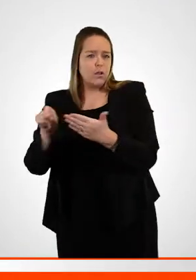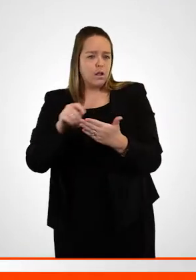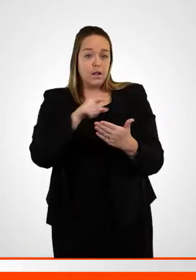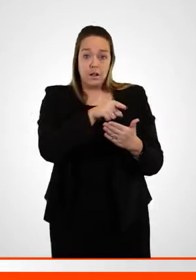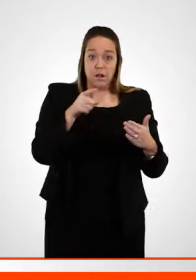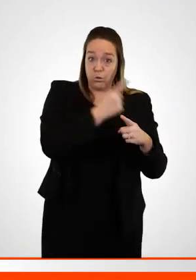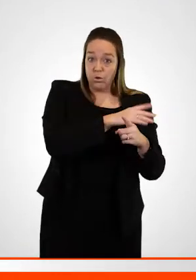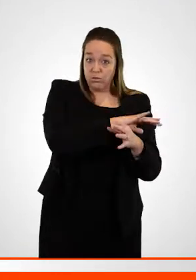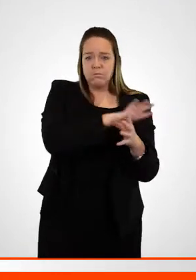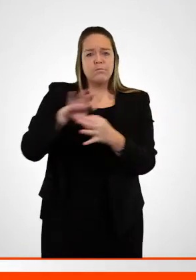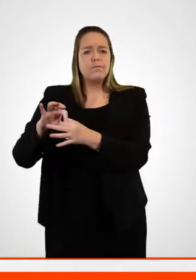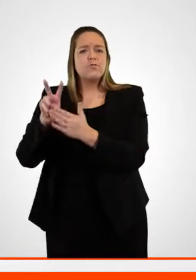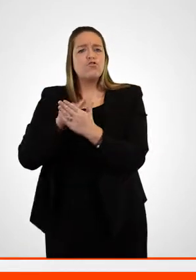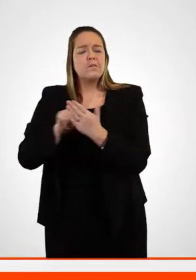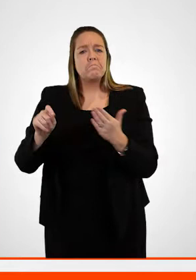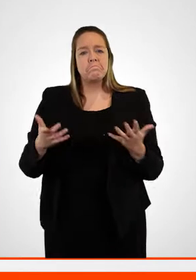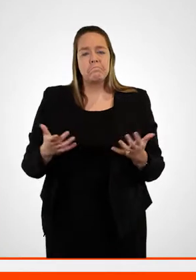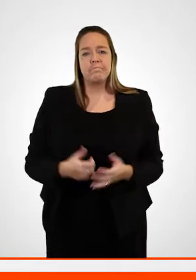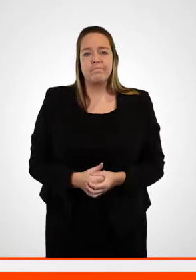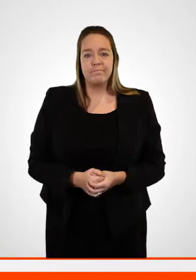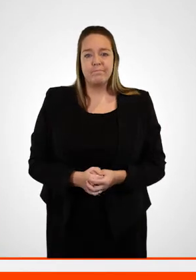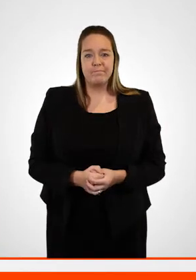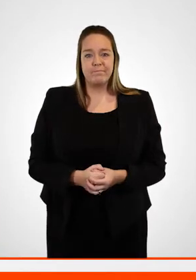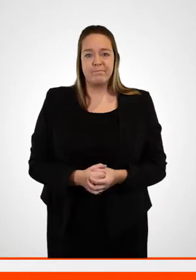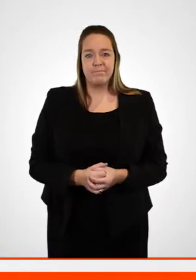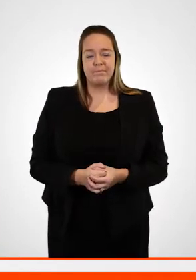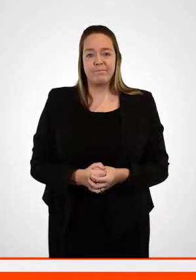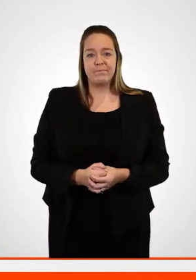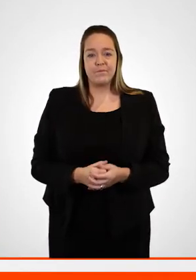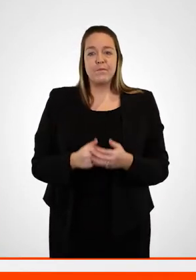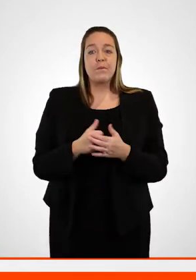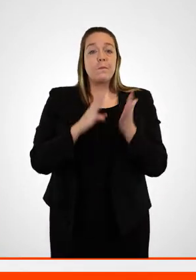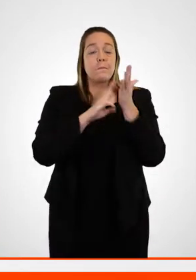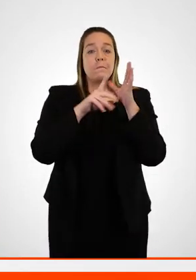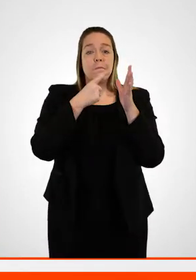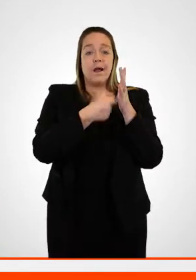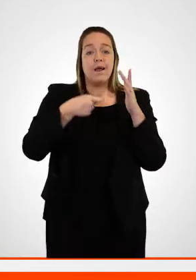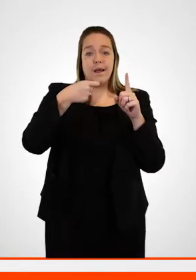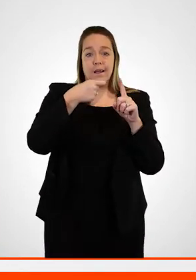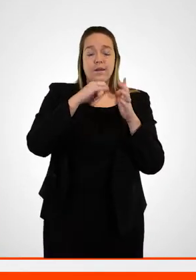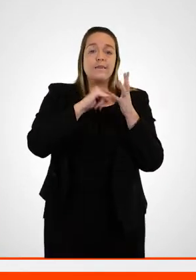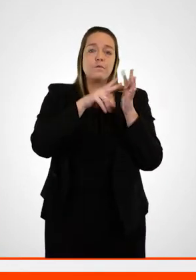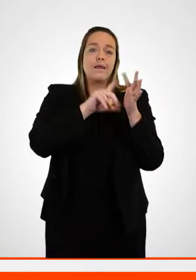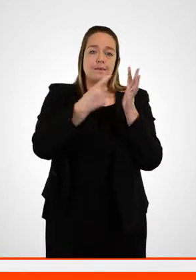How does that fit together? As Spencer and Marschark pointed out,